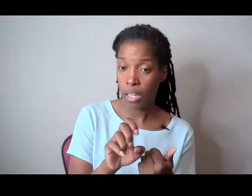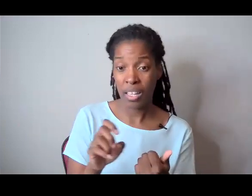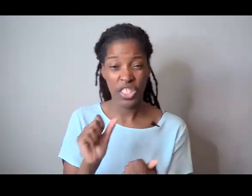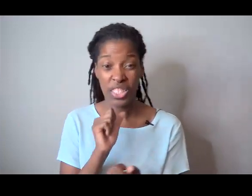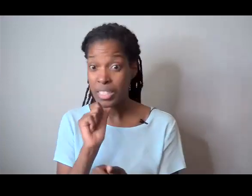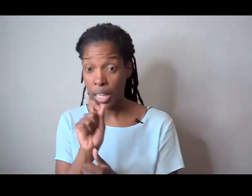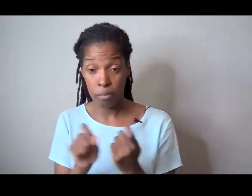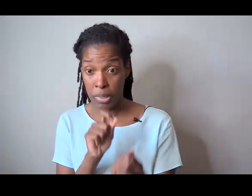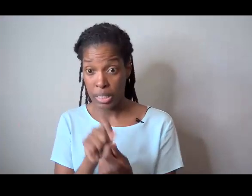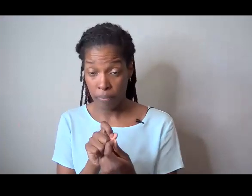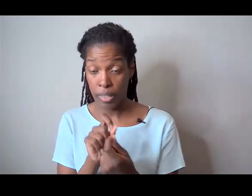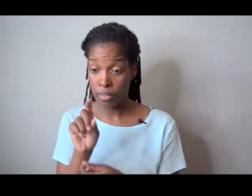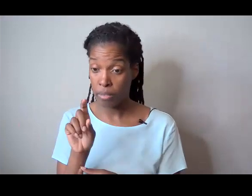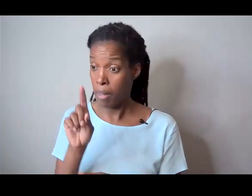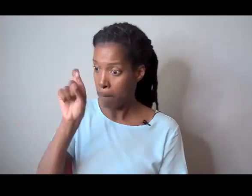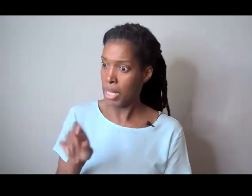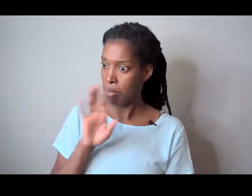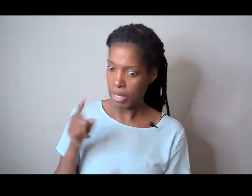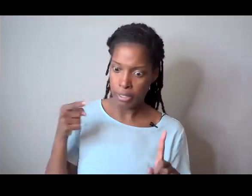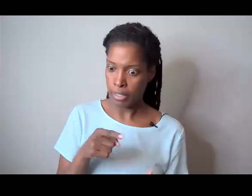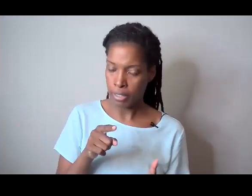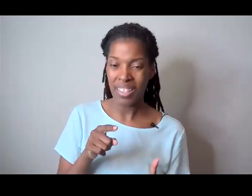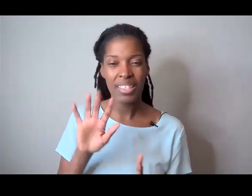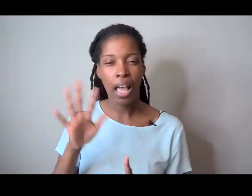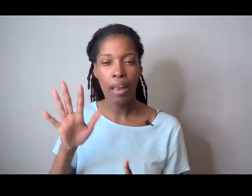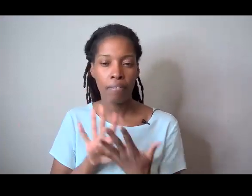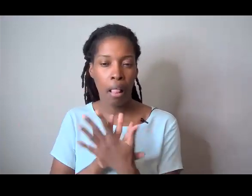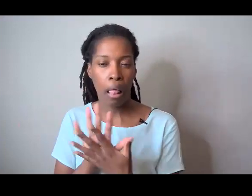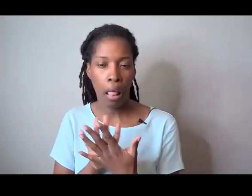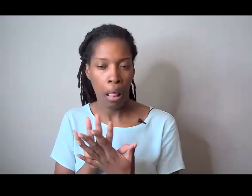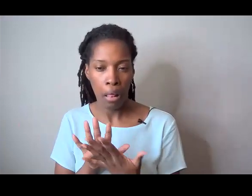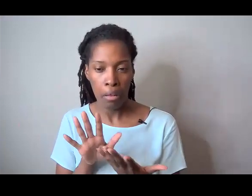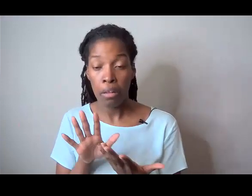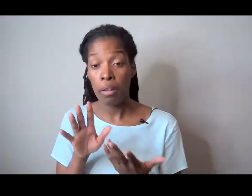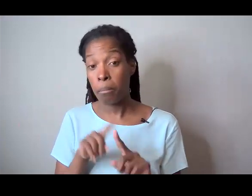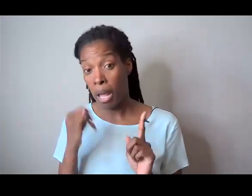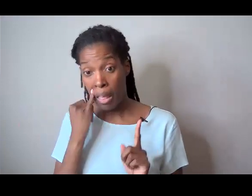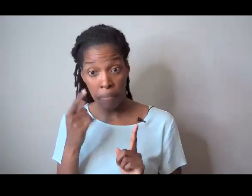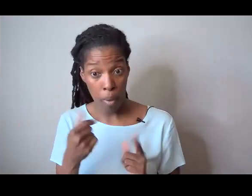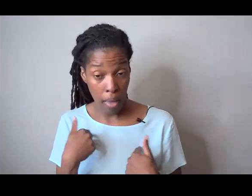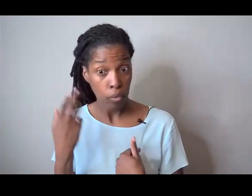Its a little, it can be a little vague. If you have some logic for when you think